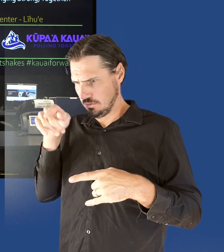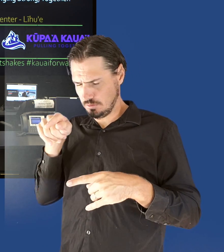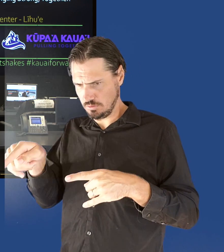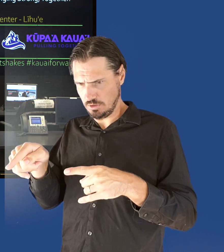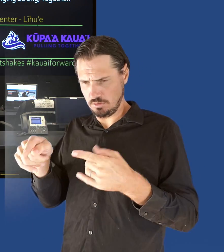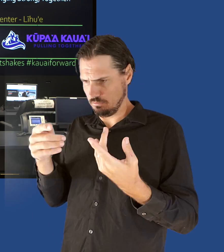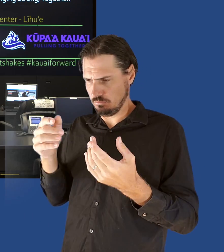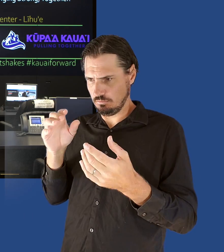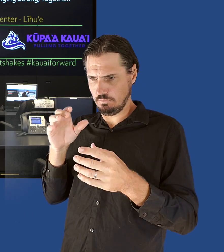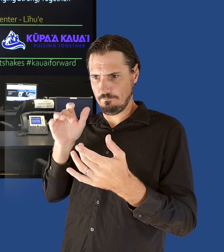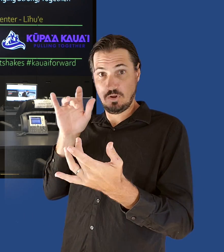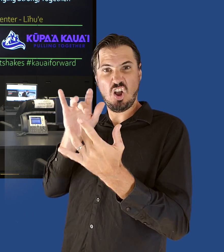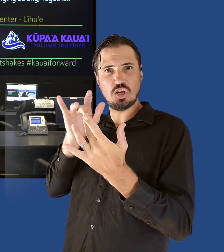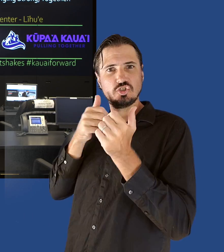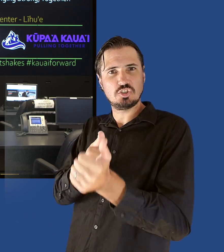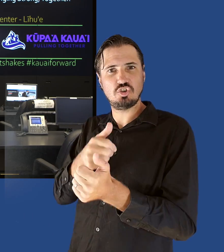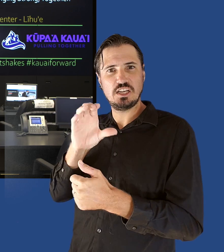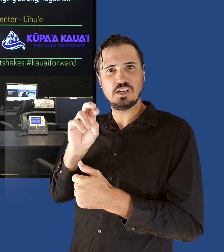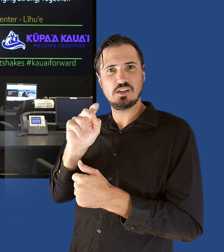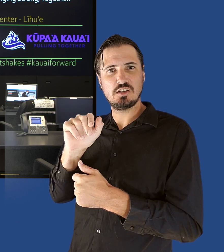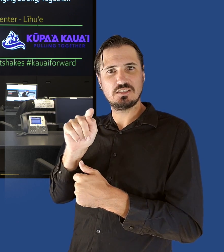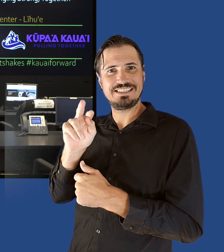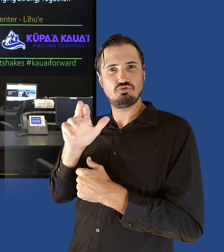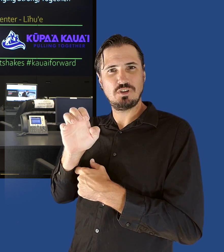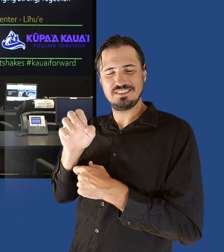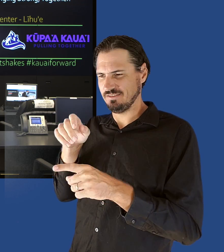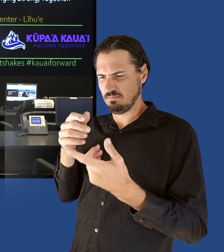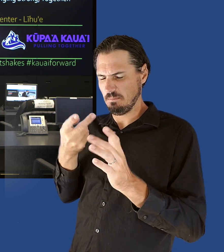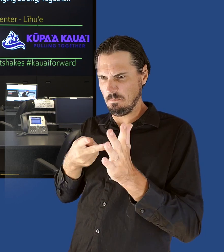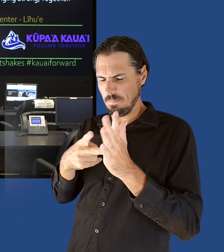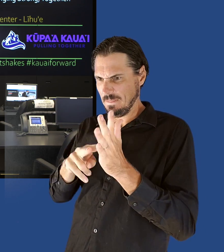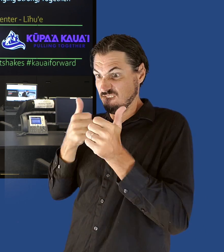Our contact tracers start by interviewing confirmed cases and their families.